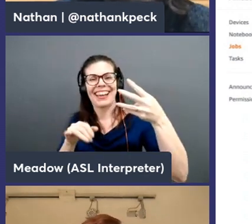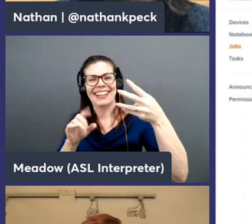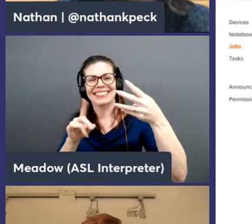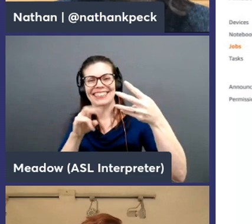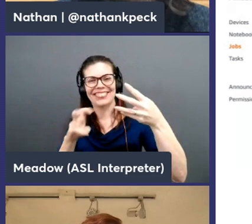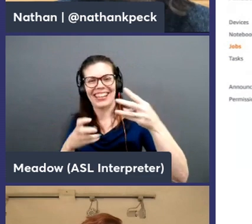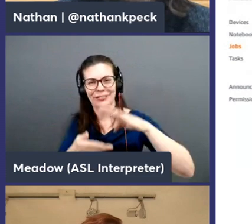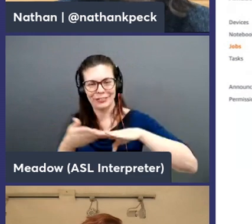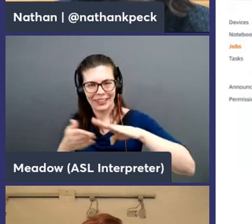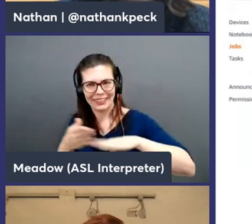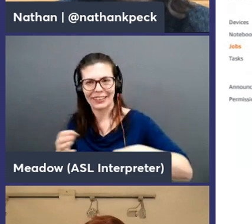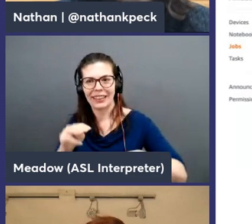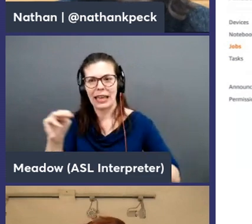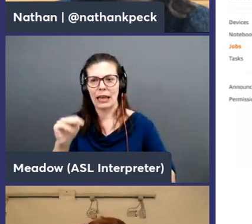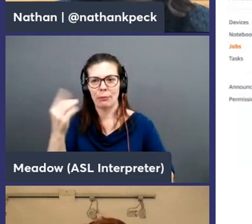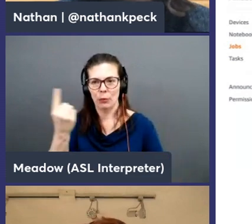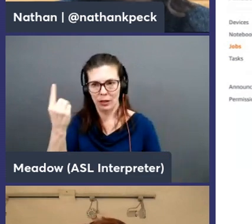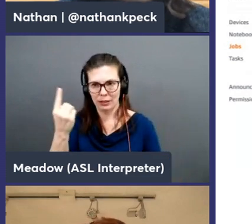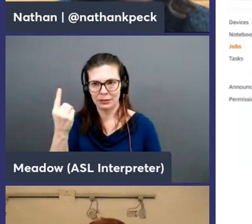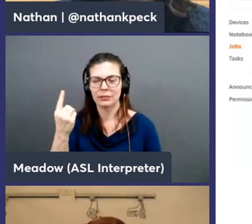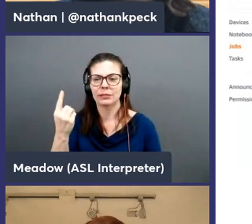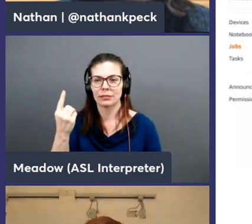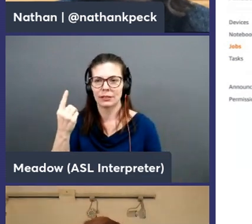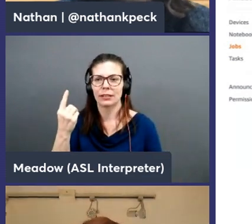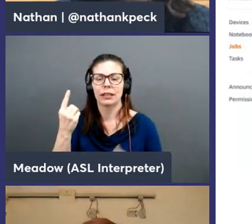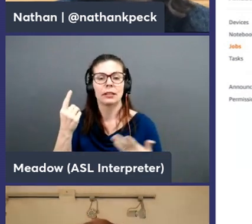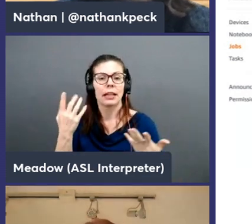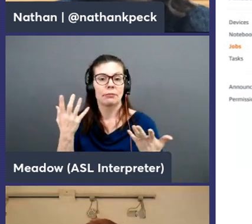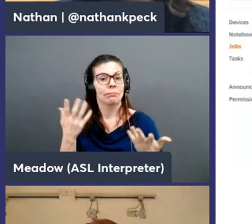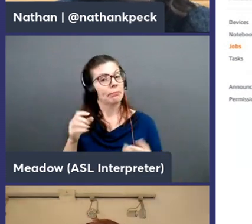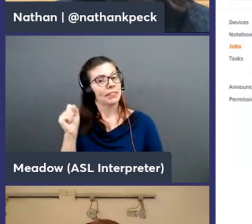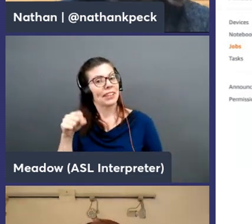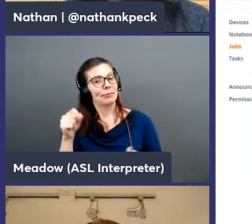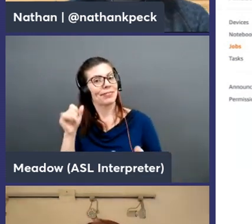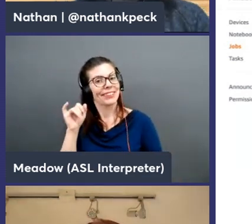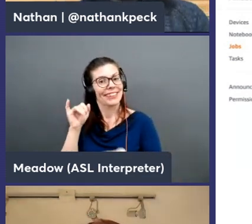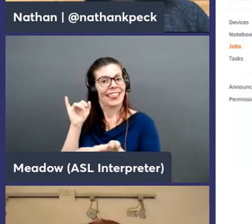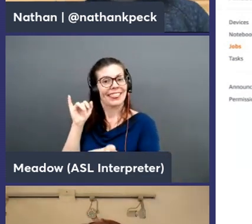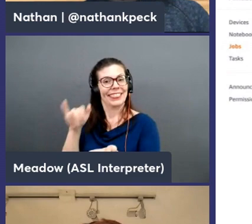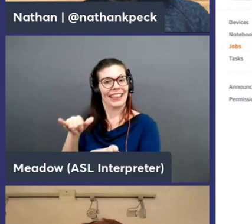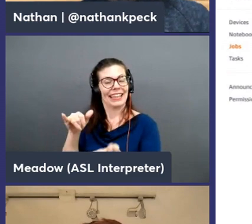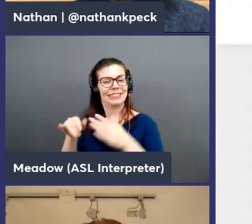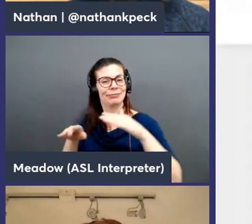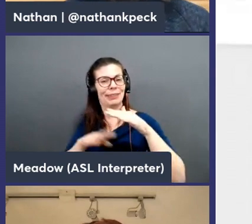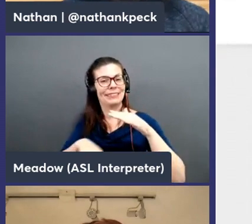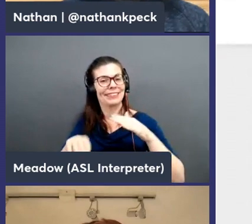the M-1, and yeah! That is basically the demo.